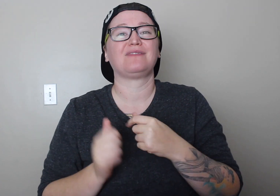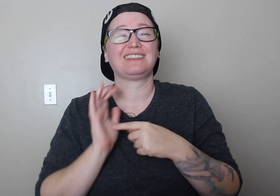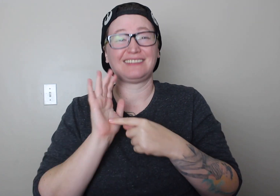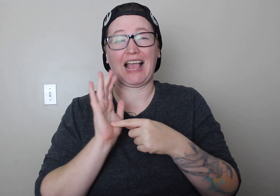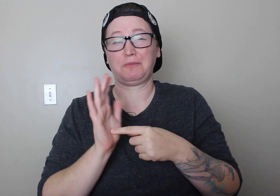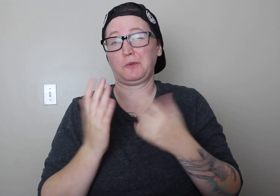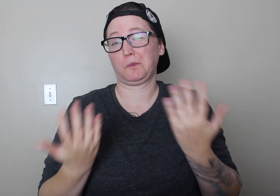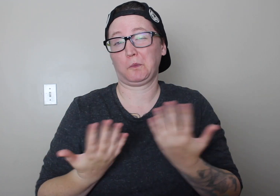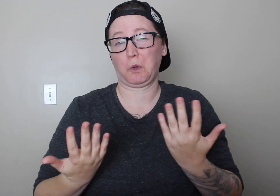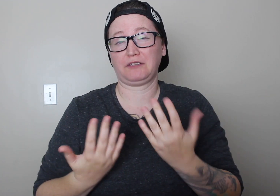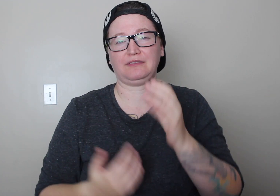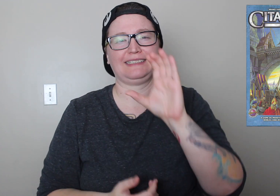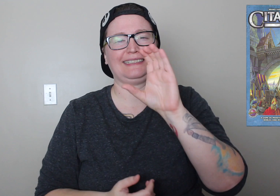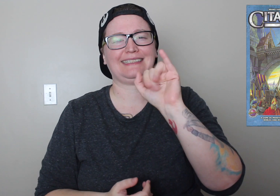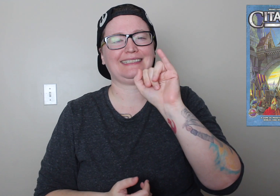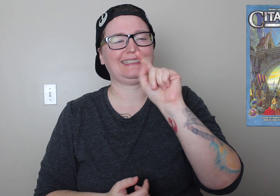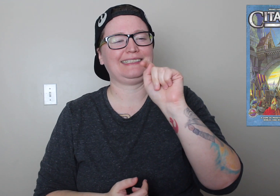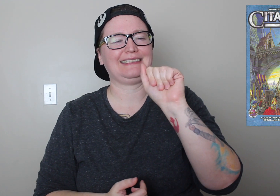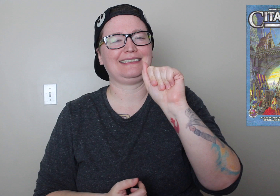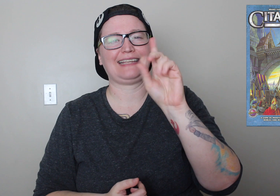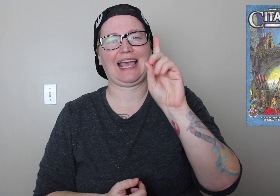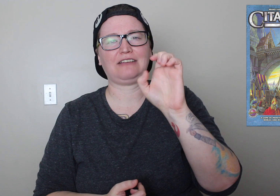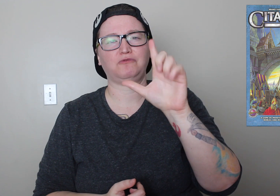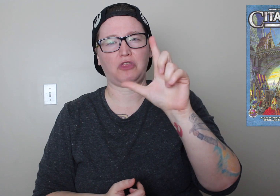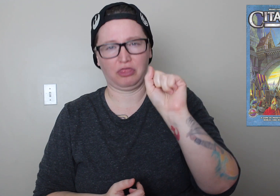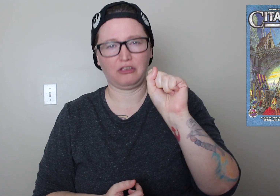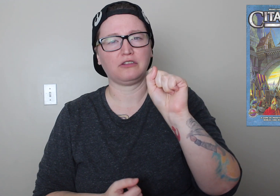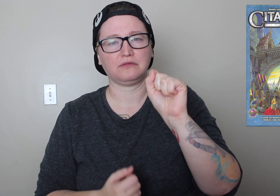An example of this is a game called Citadels.